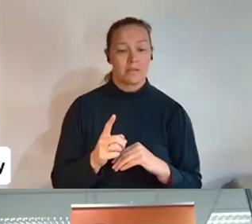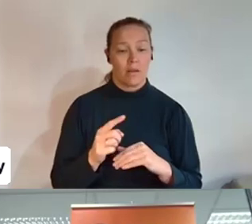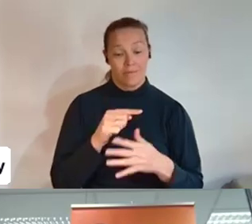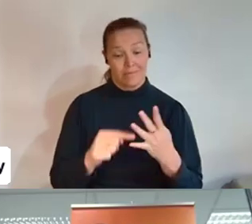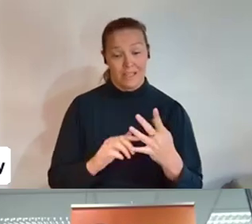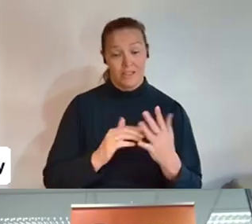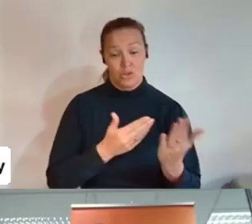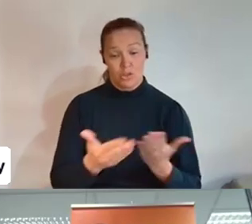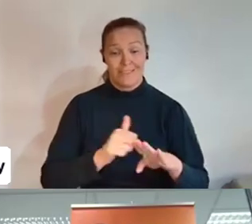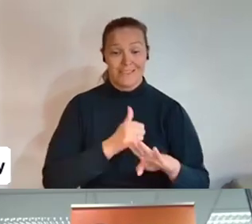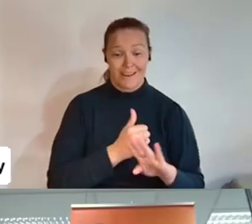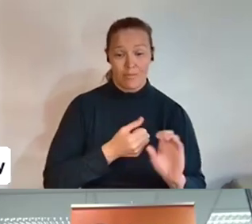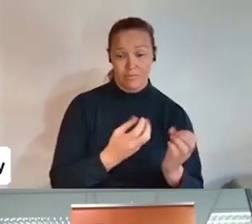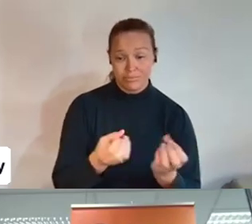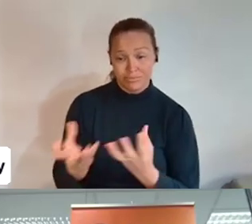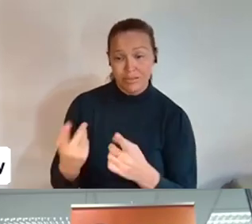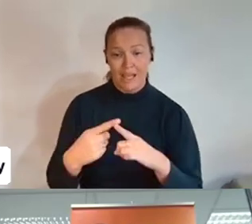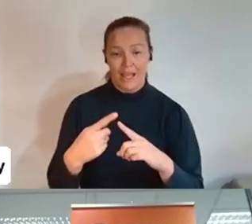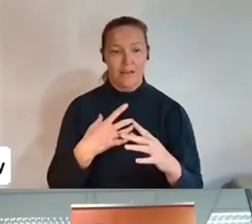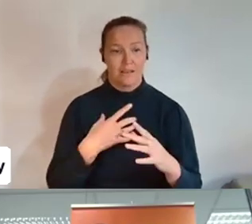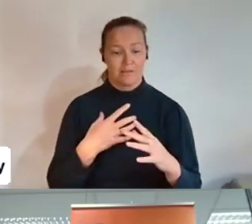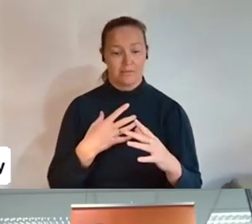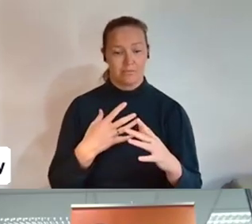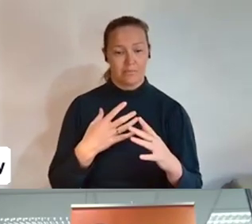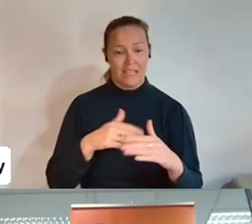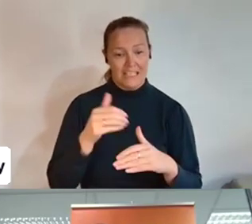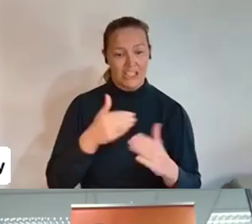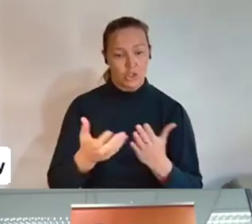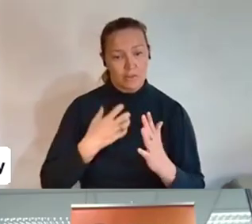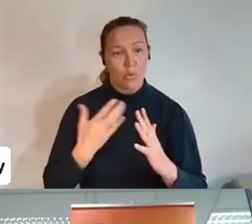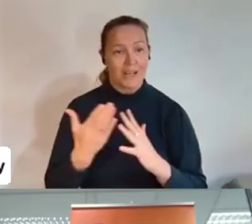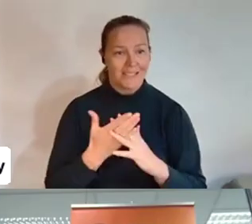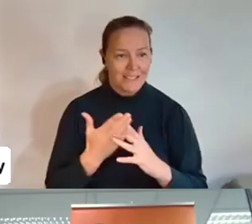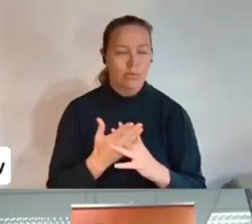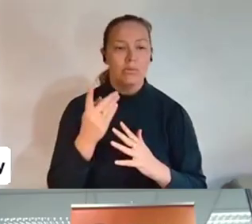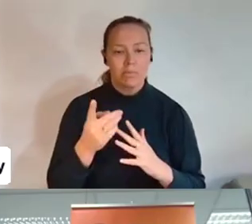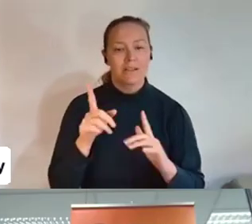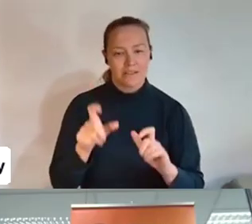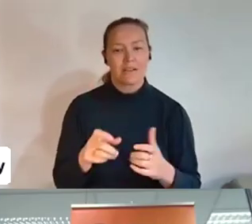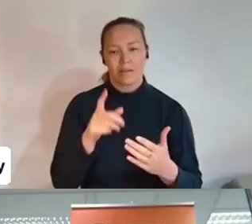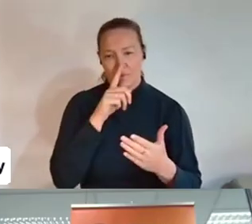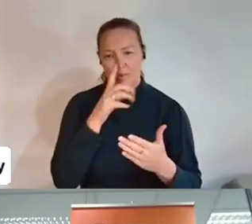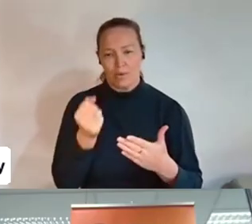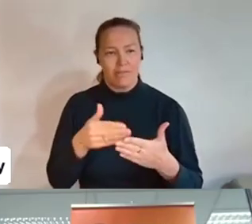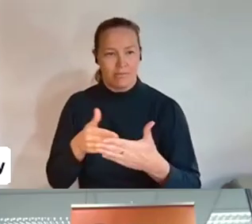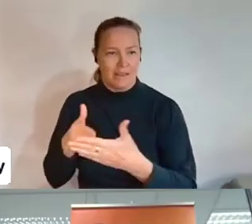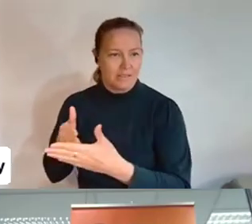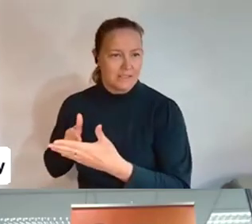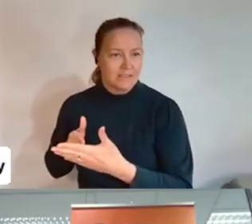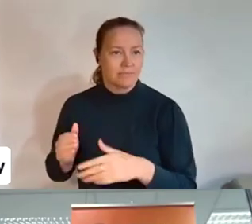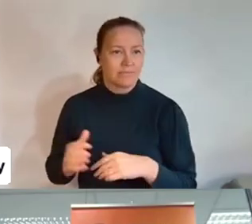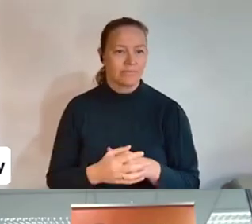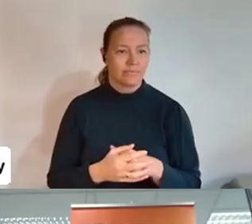a more accessible election service, many people will still face barriers to enrolling and voting.